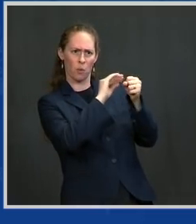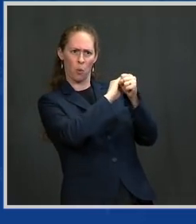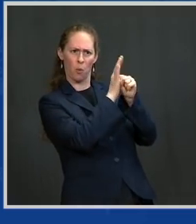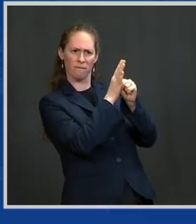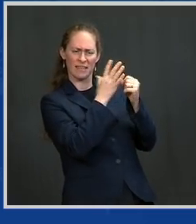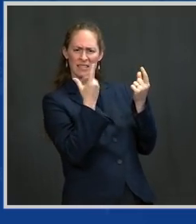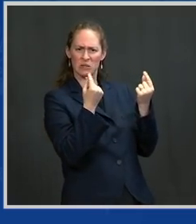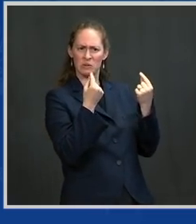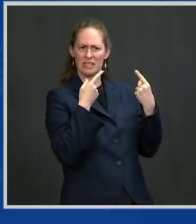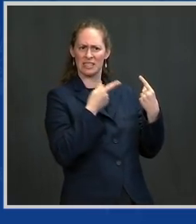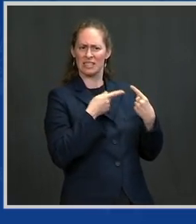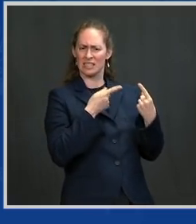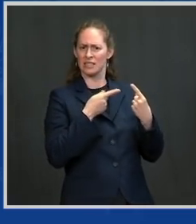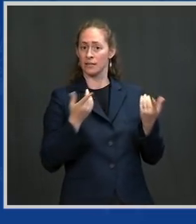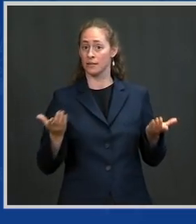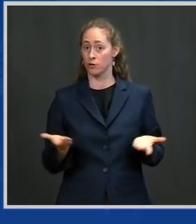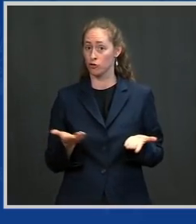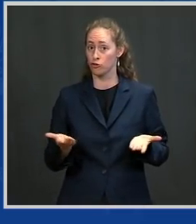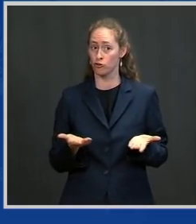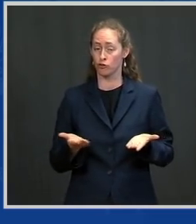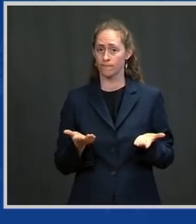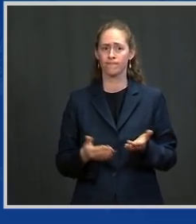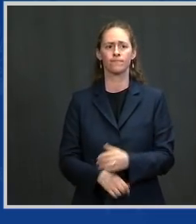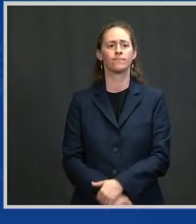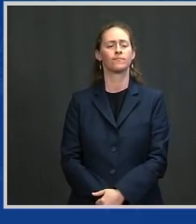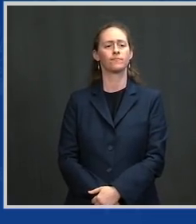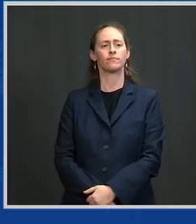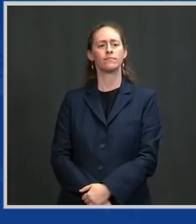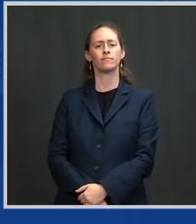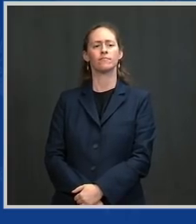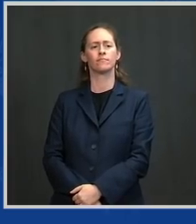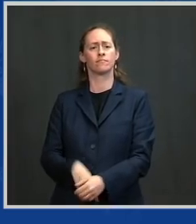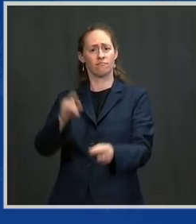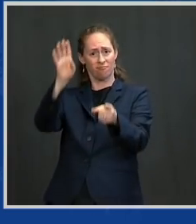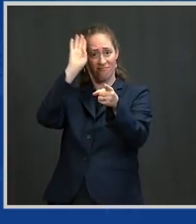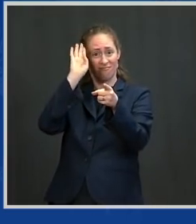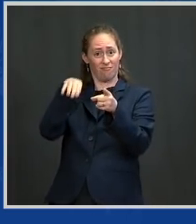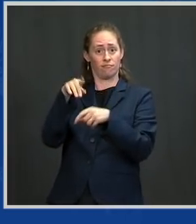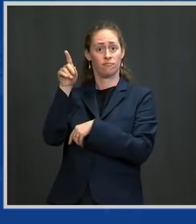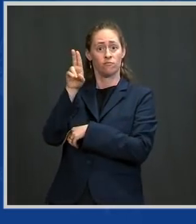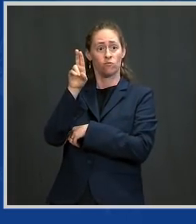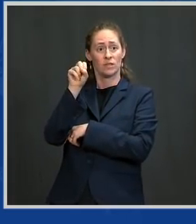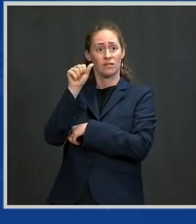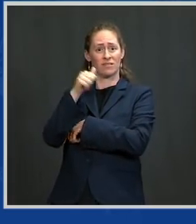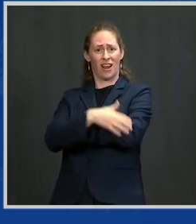We've made enormous progress in the United States. Much of the country is returning to normal,